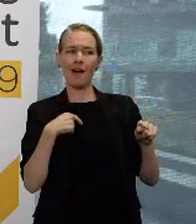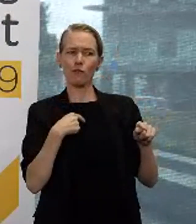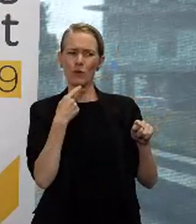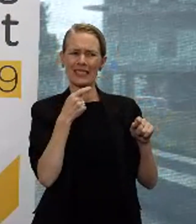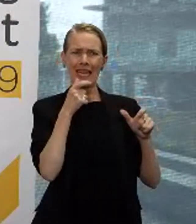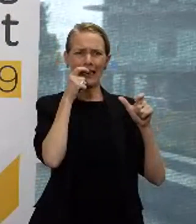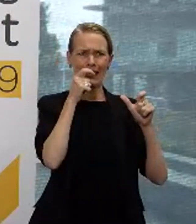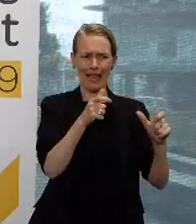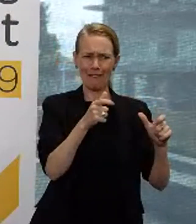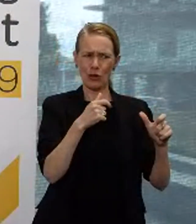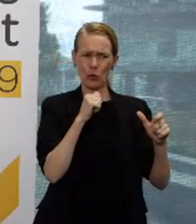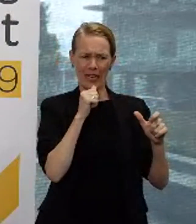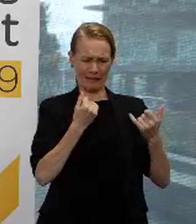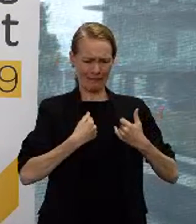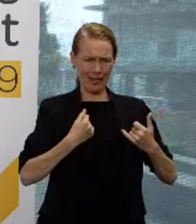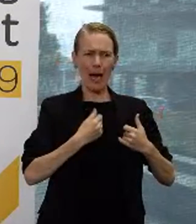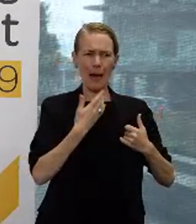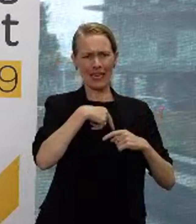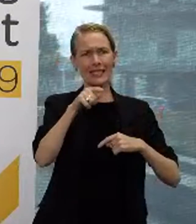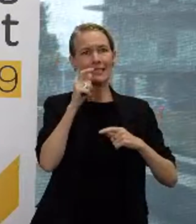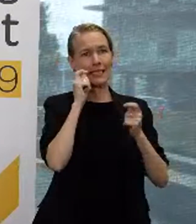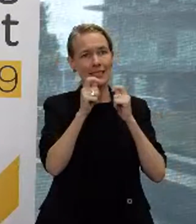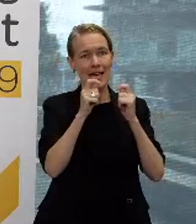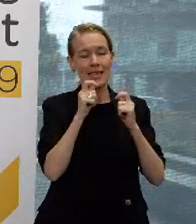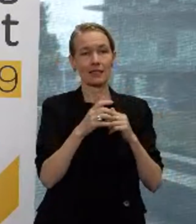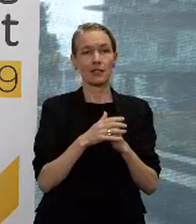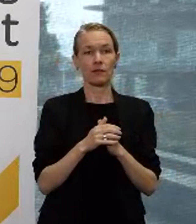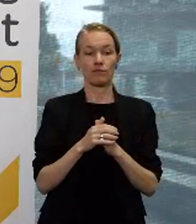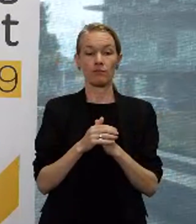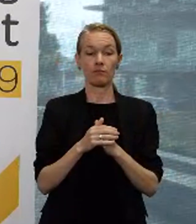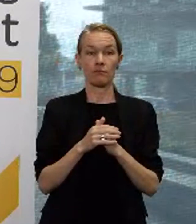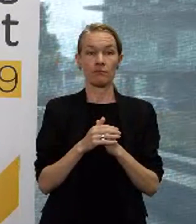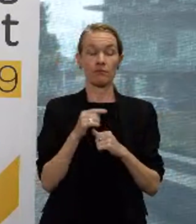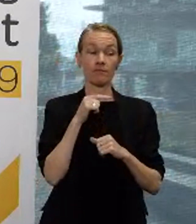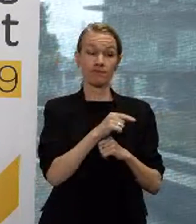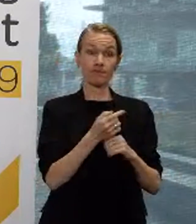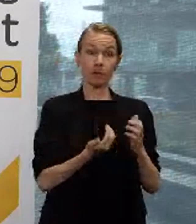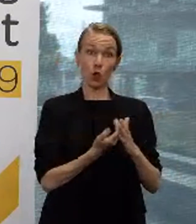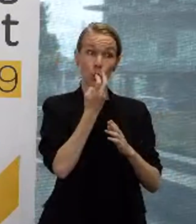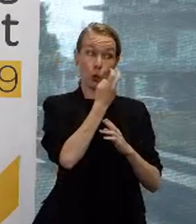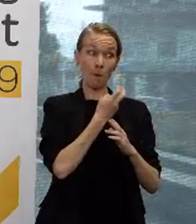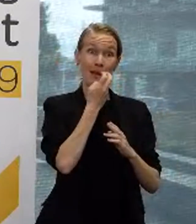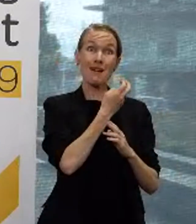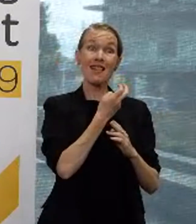are being scoped. And those are largely the people on the vessel that he worked on there.